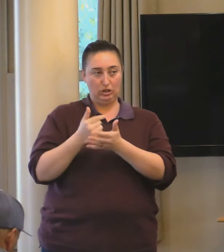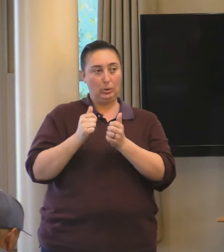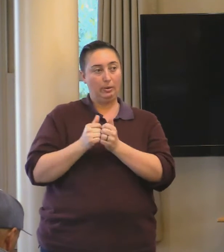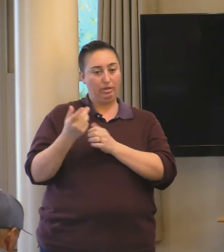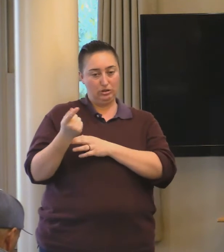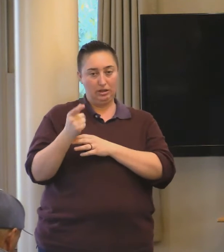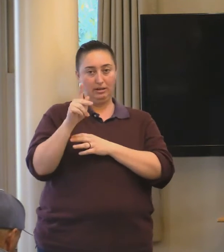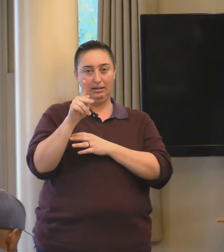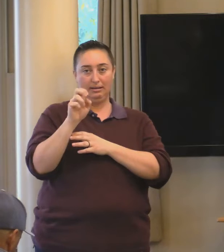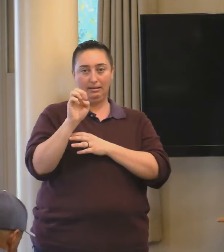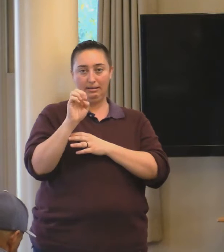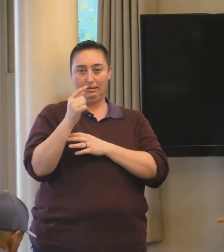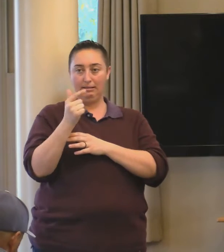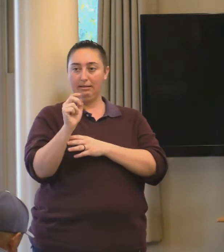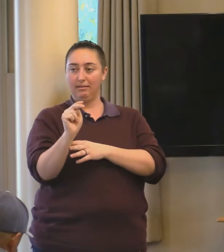himself a service dog graduate with his dog Kegan.